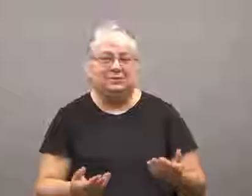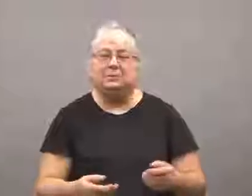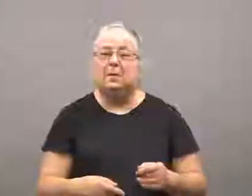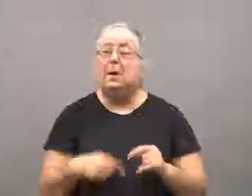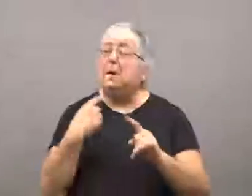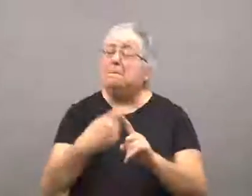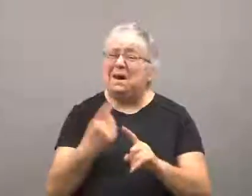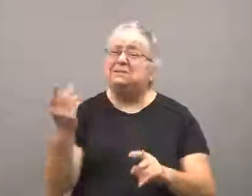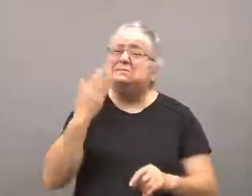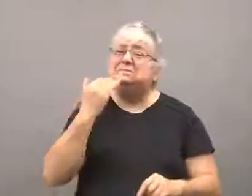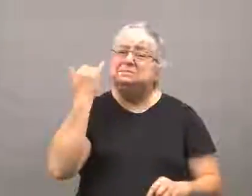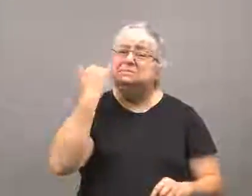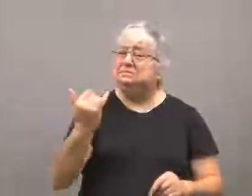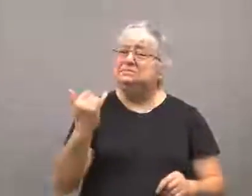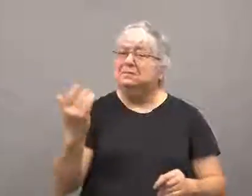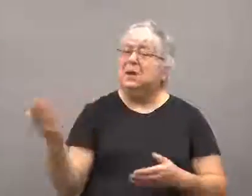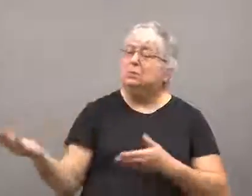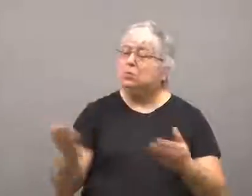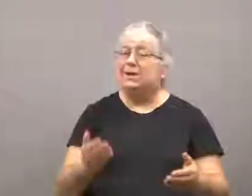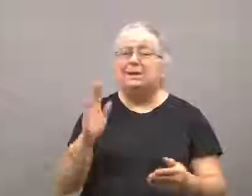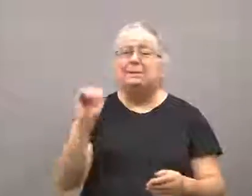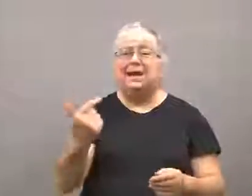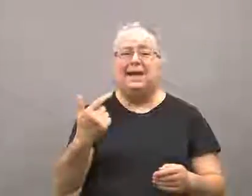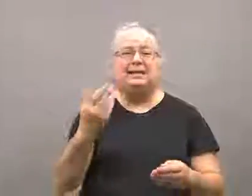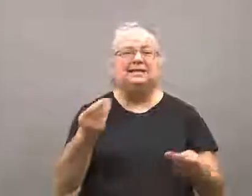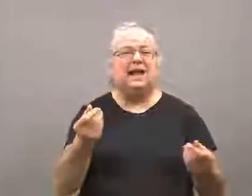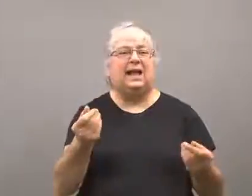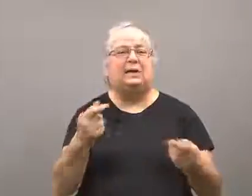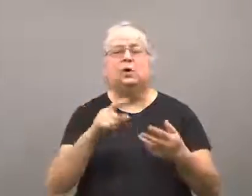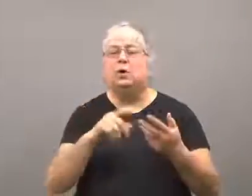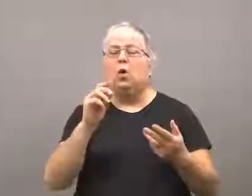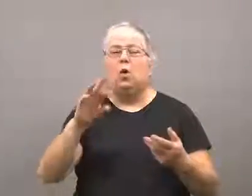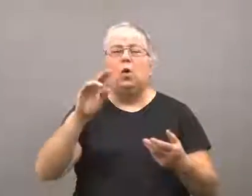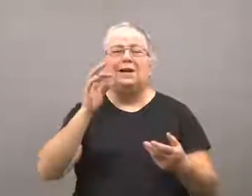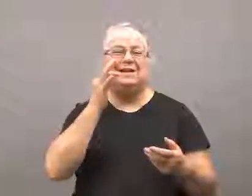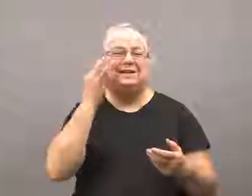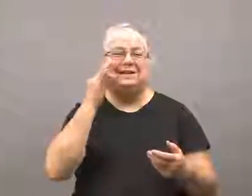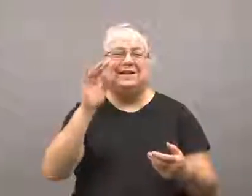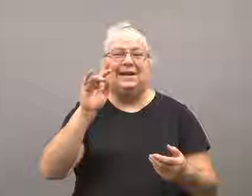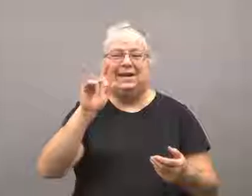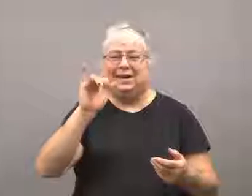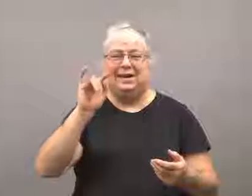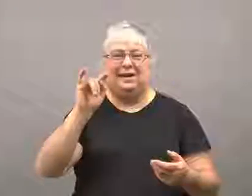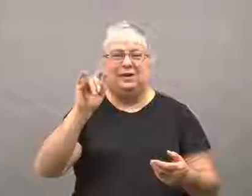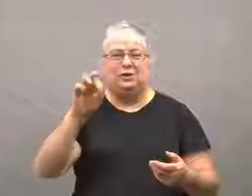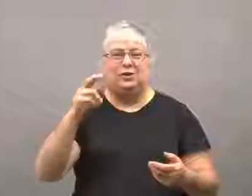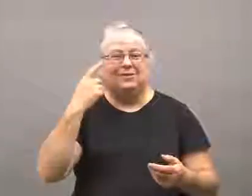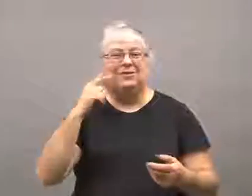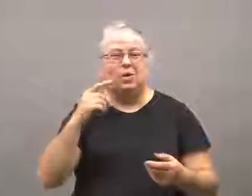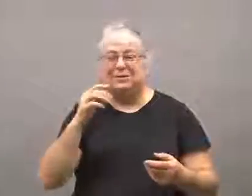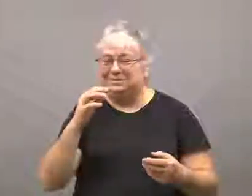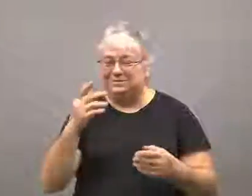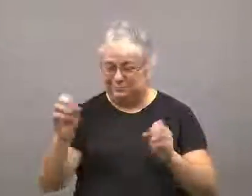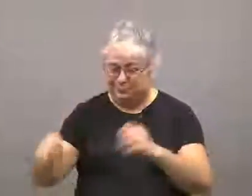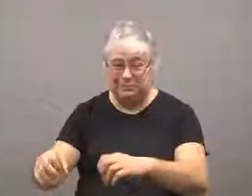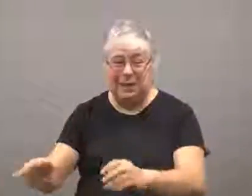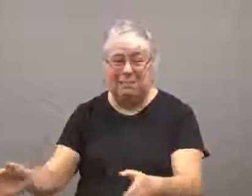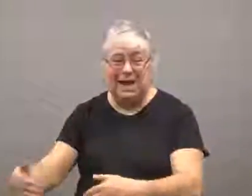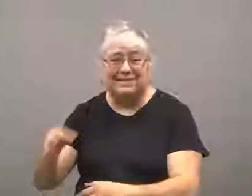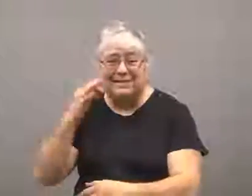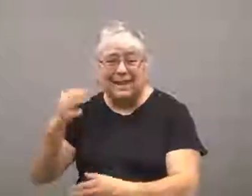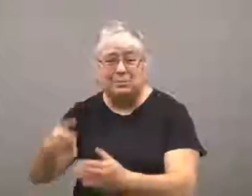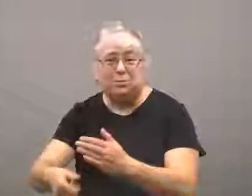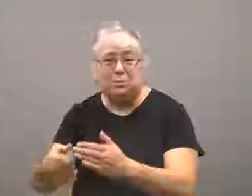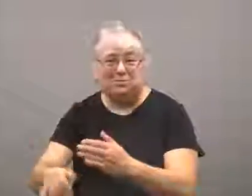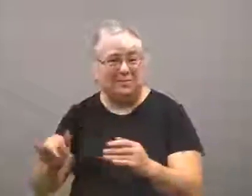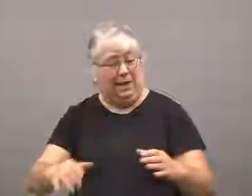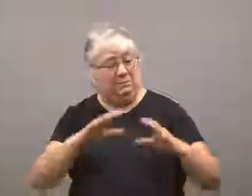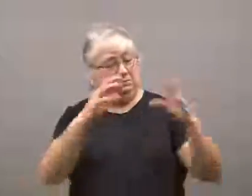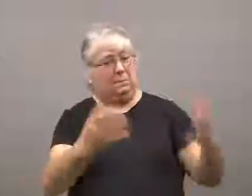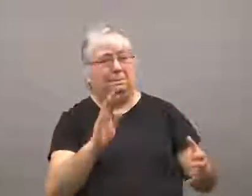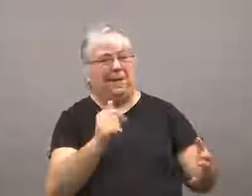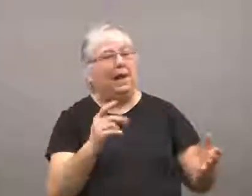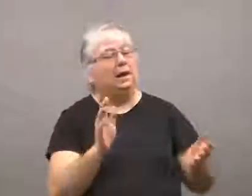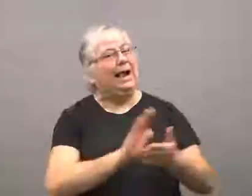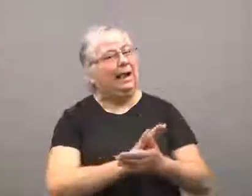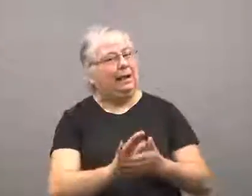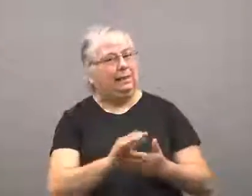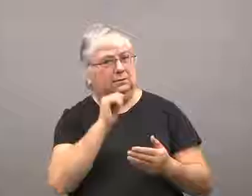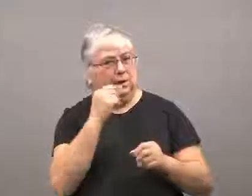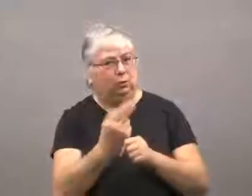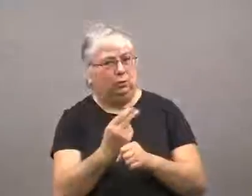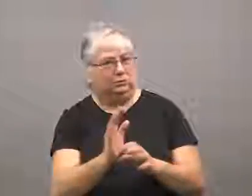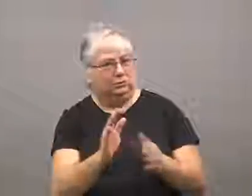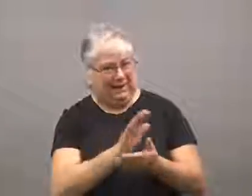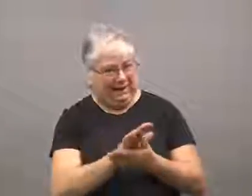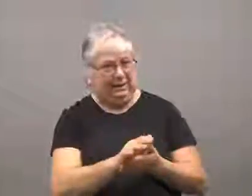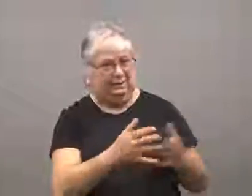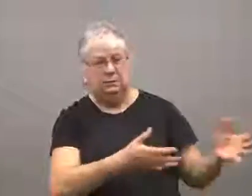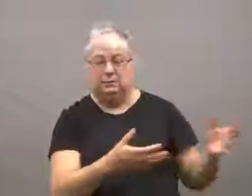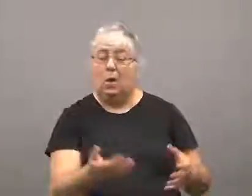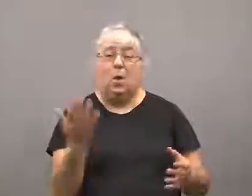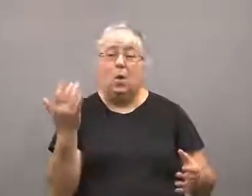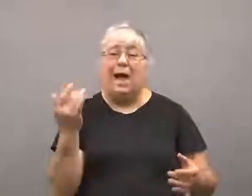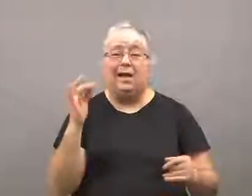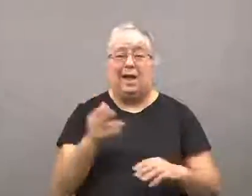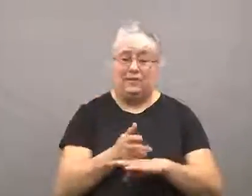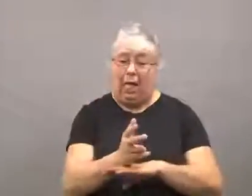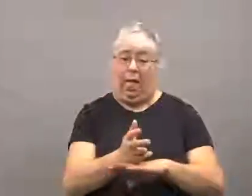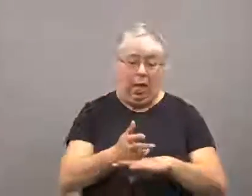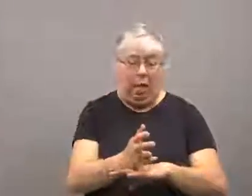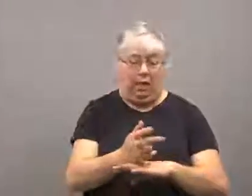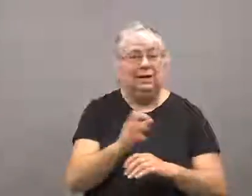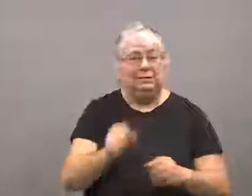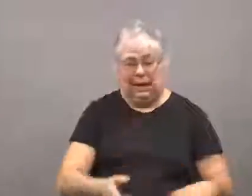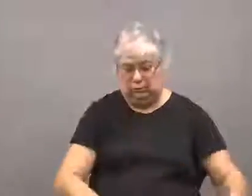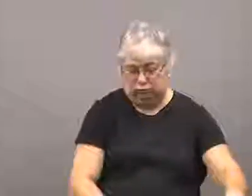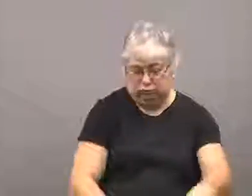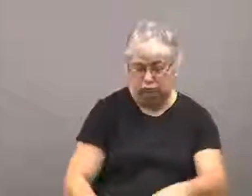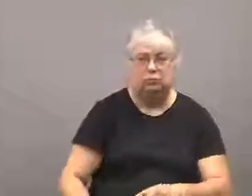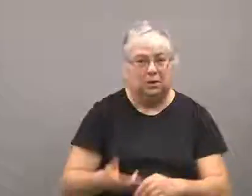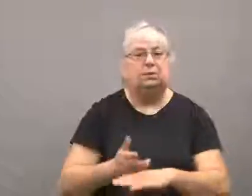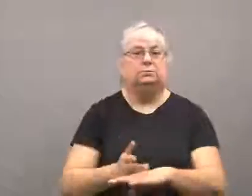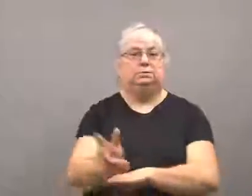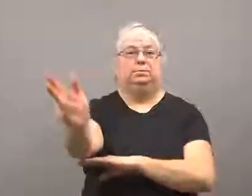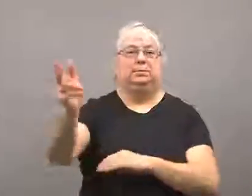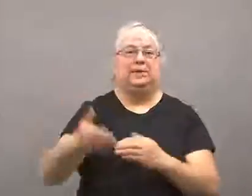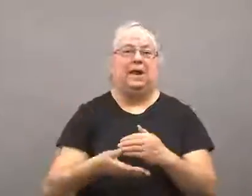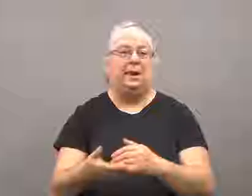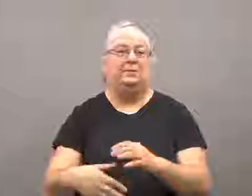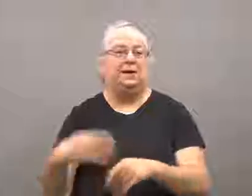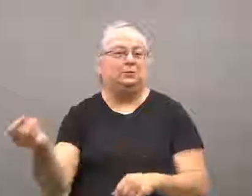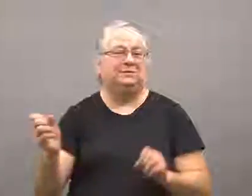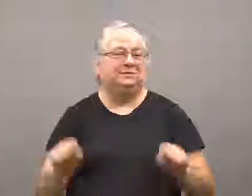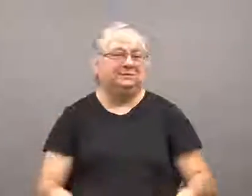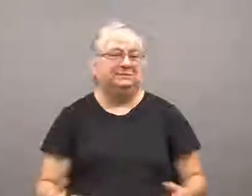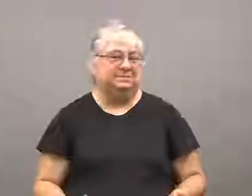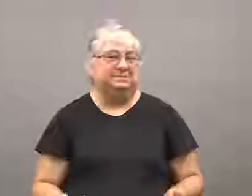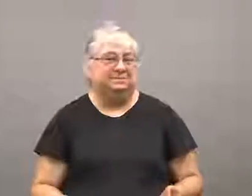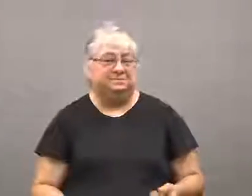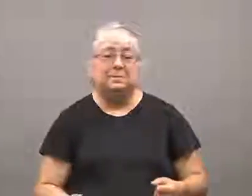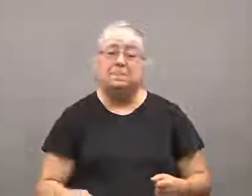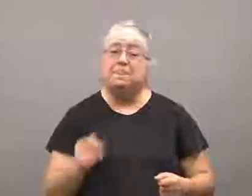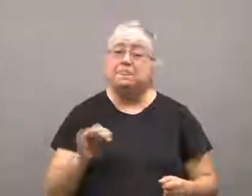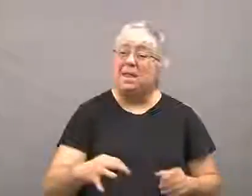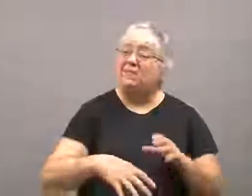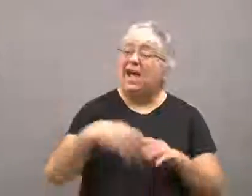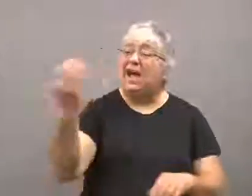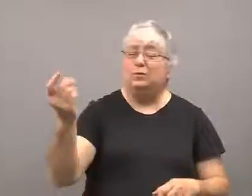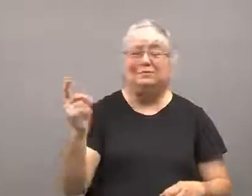A bag of sand or kitty litter (unused, not dirty), is a good idea.